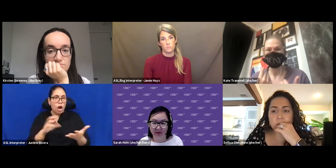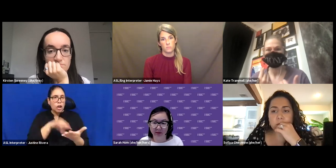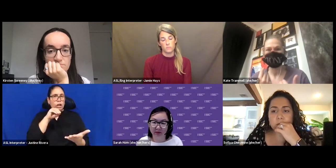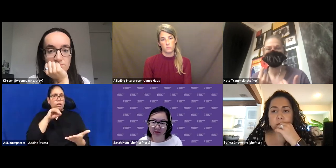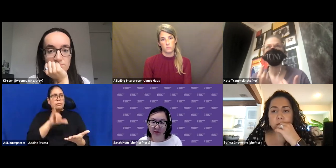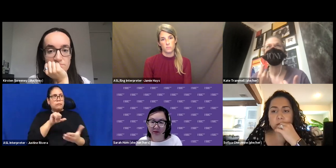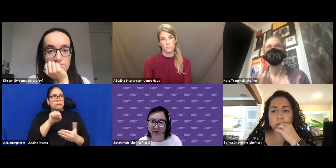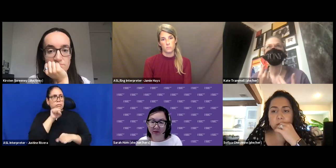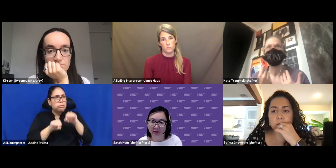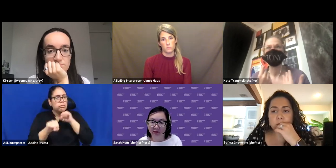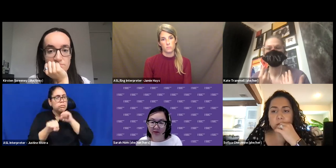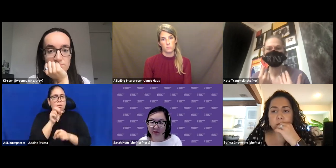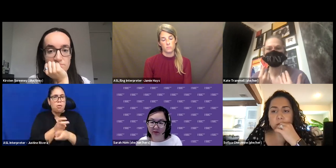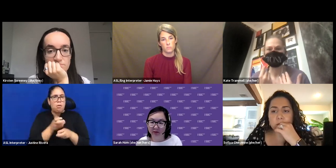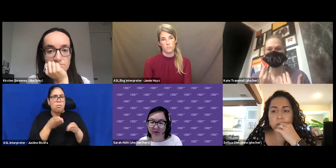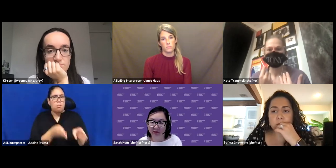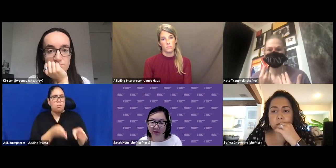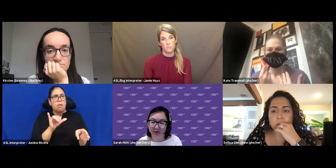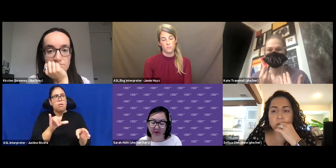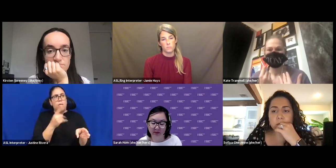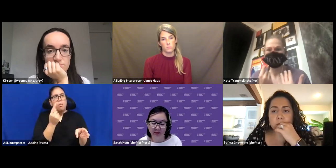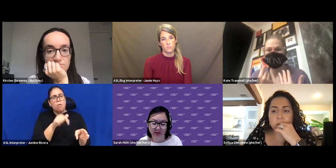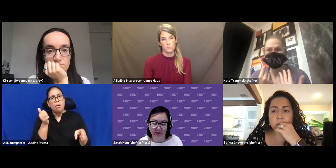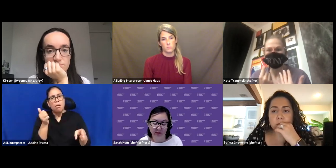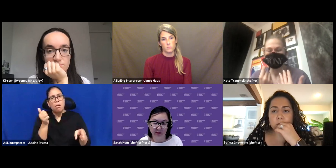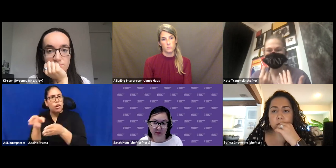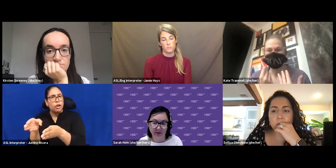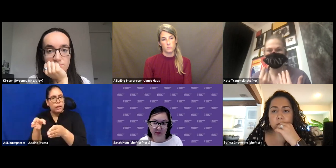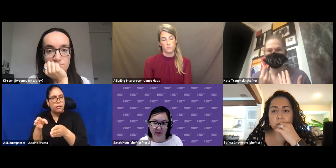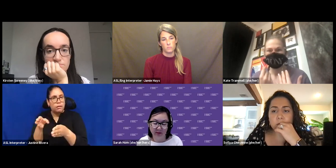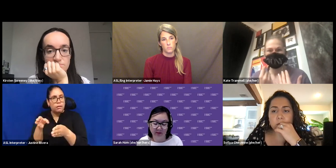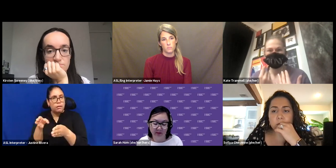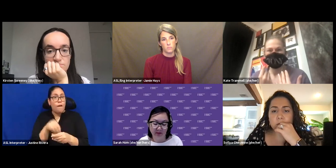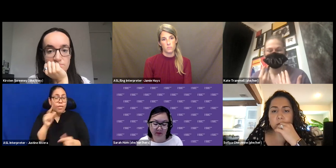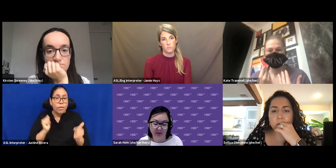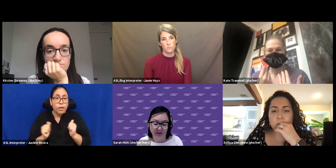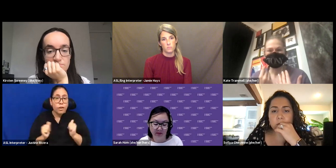figure out what other pathways are involved in theater, and